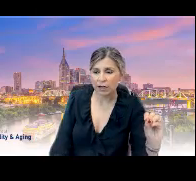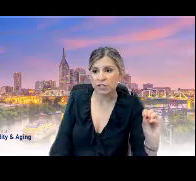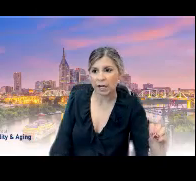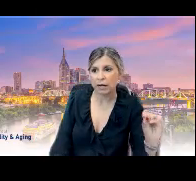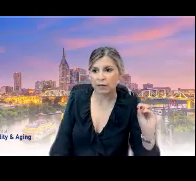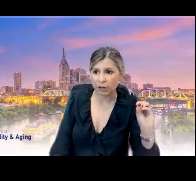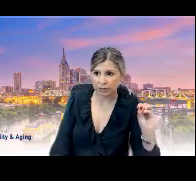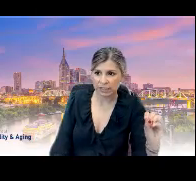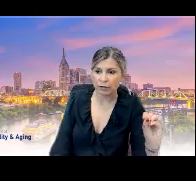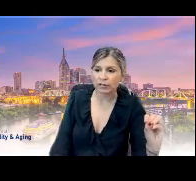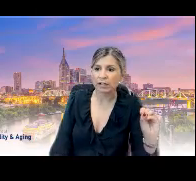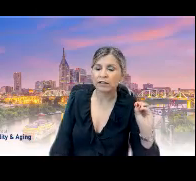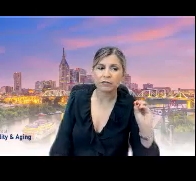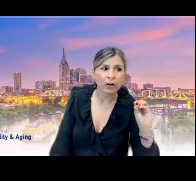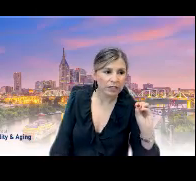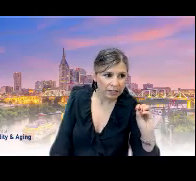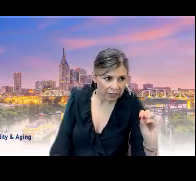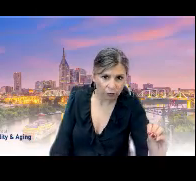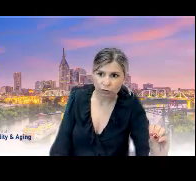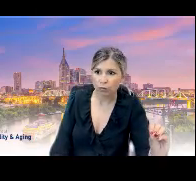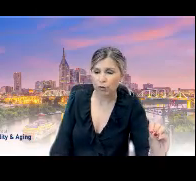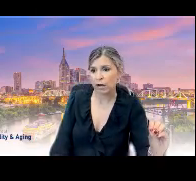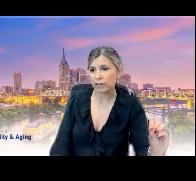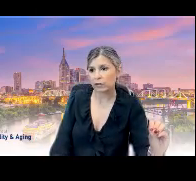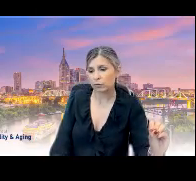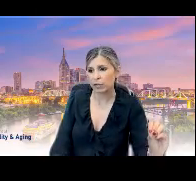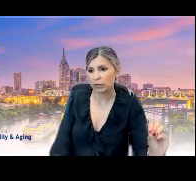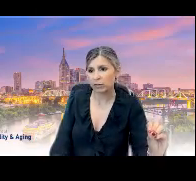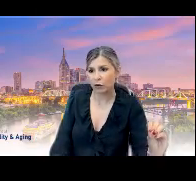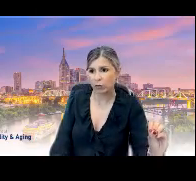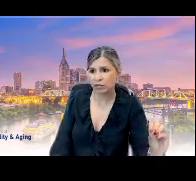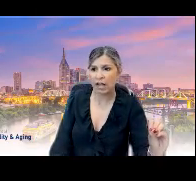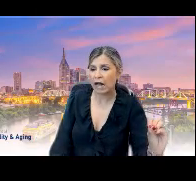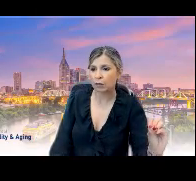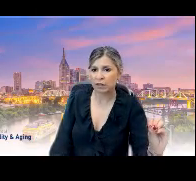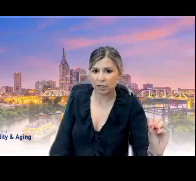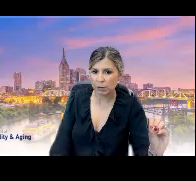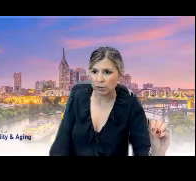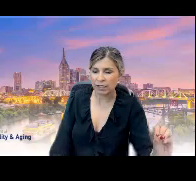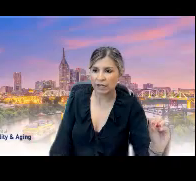They are done by volunteers. It is volunteers who are driving those meals to folks out in the community.